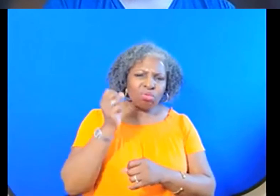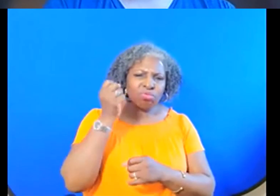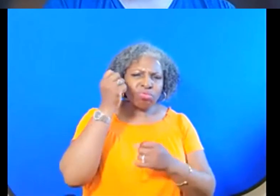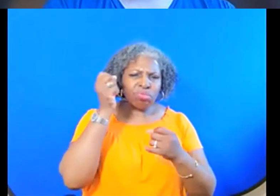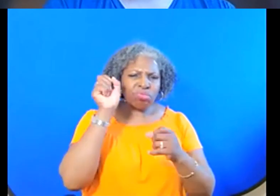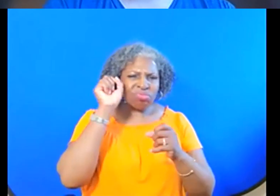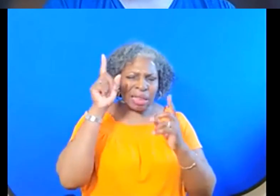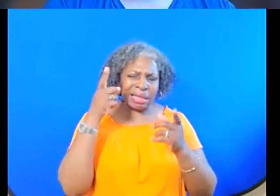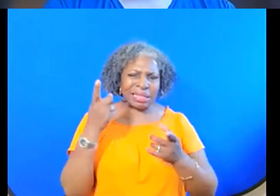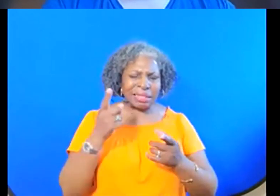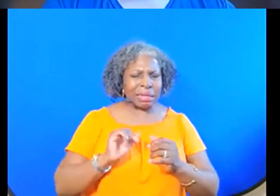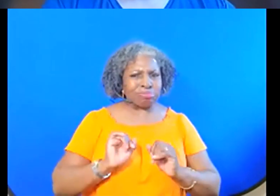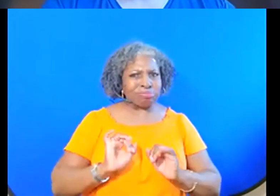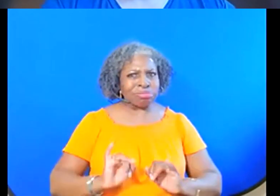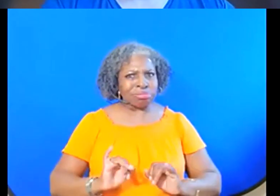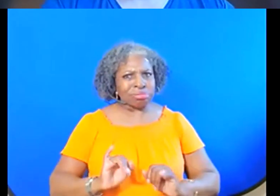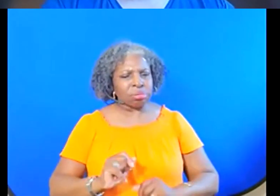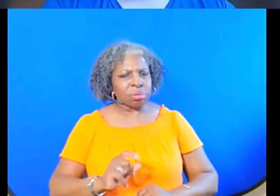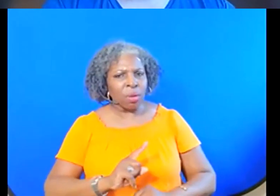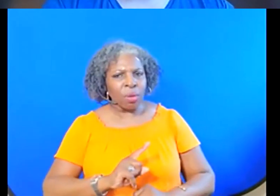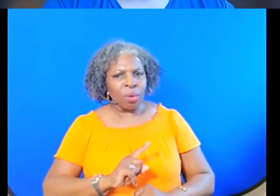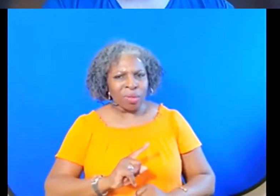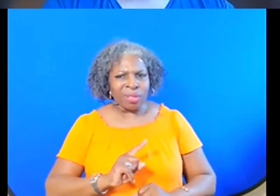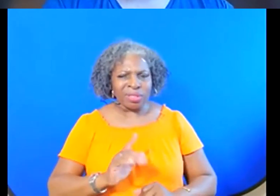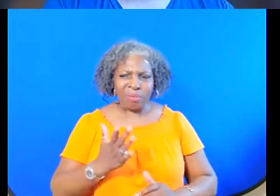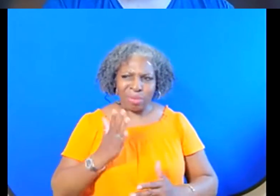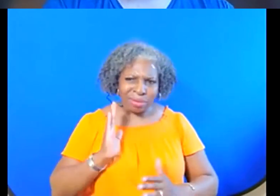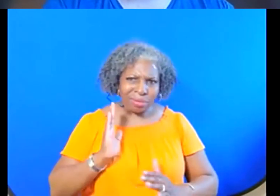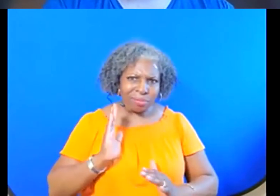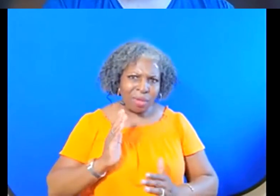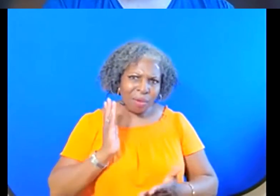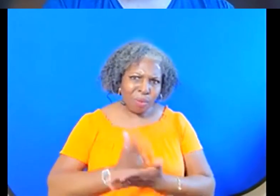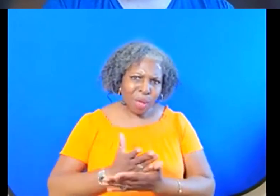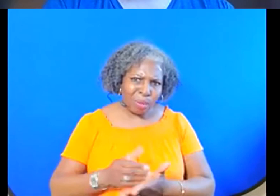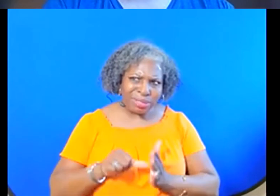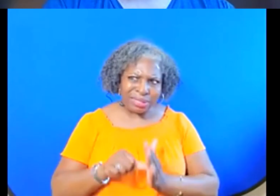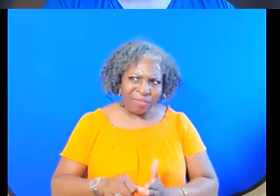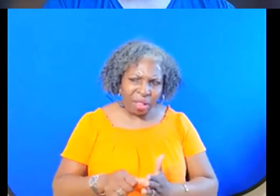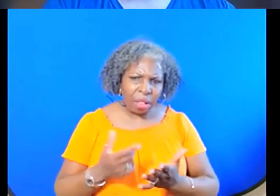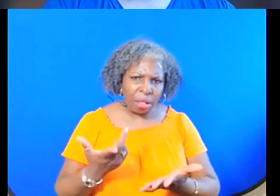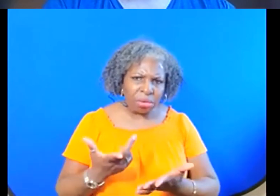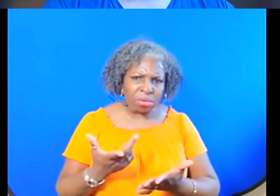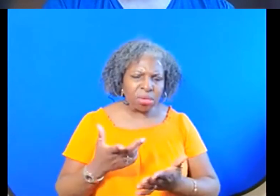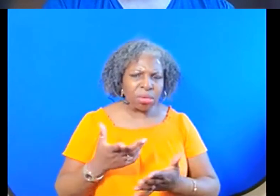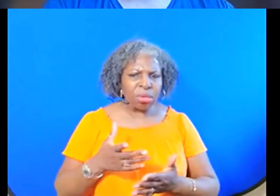I think that it's going to be really hard to stop the sea rising,